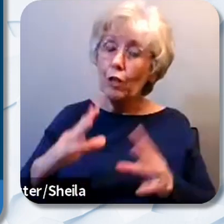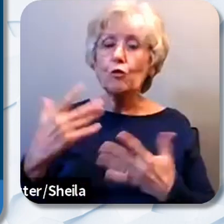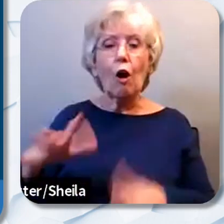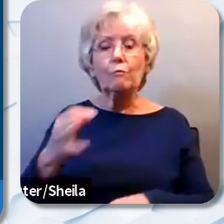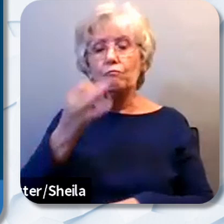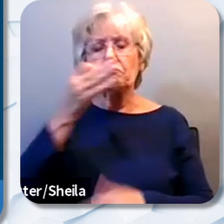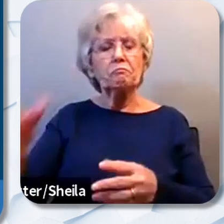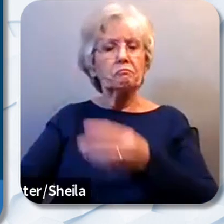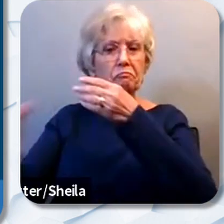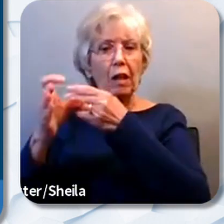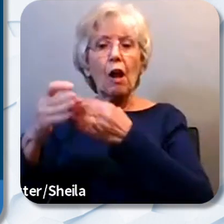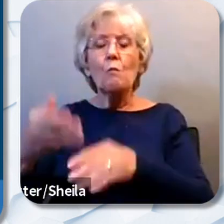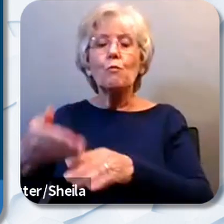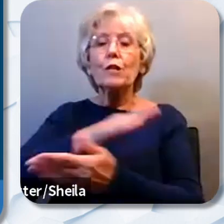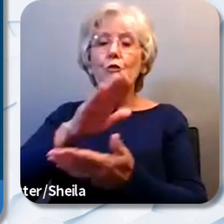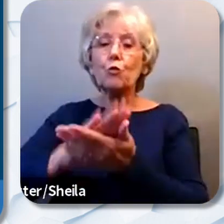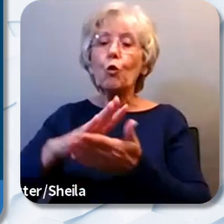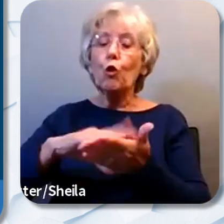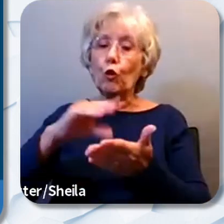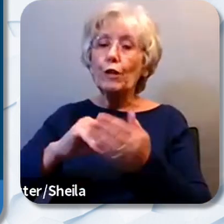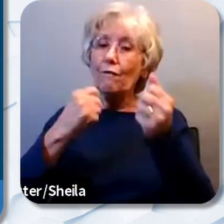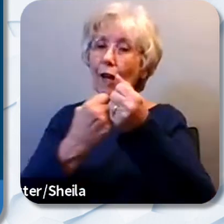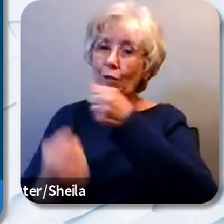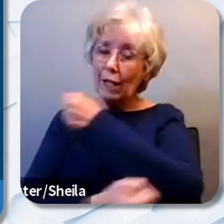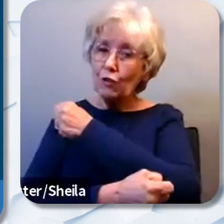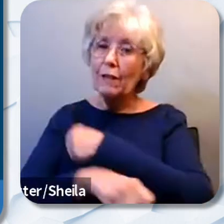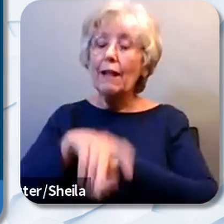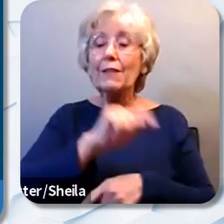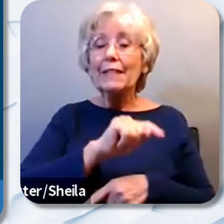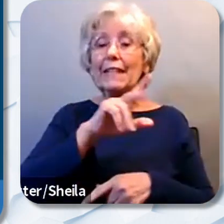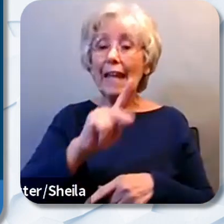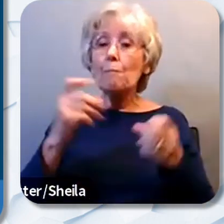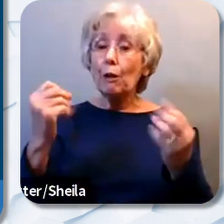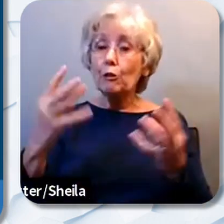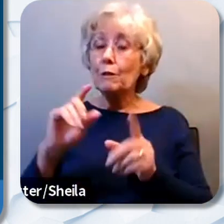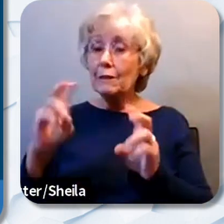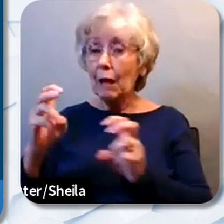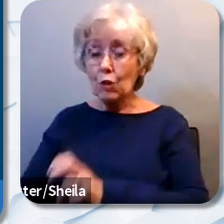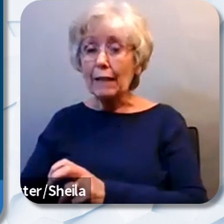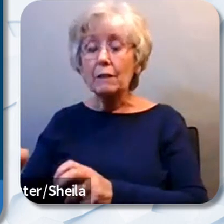preschool learning foundations and our tk multiple subject teachers are well versed in the standards.